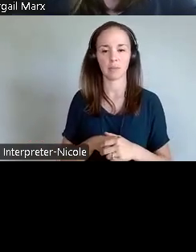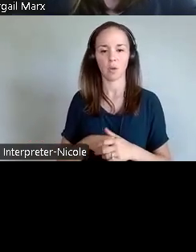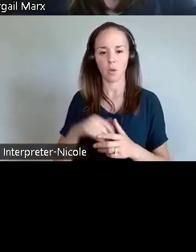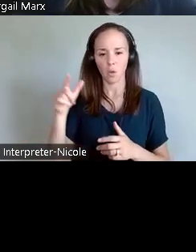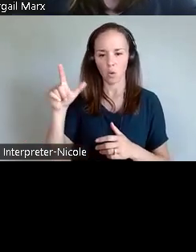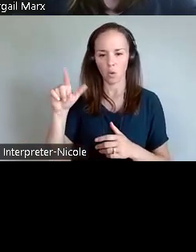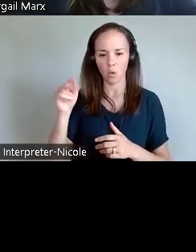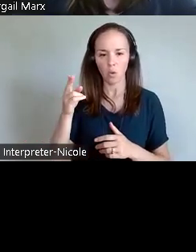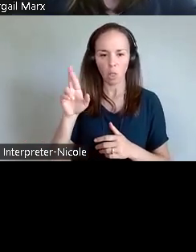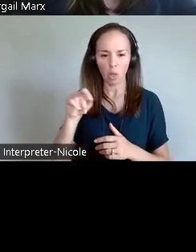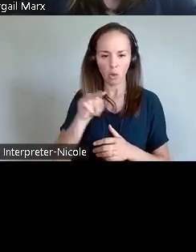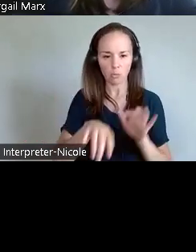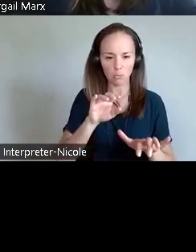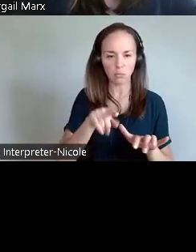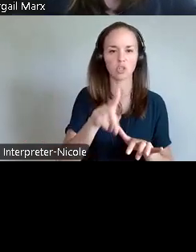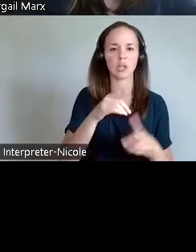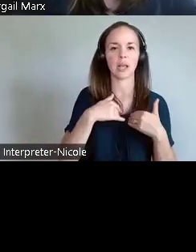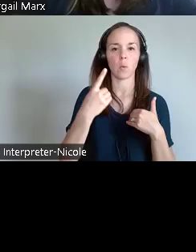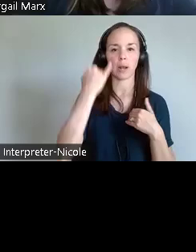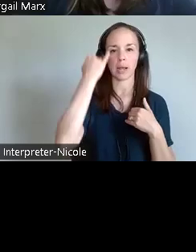resource that she'll share. >> Laura: Thanks, Abby.